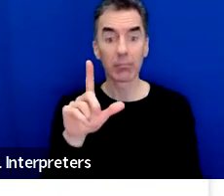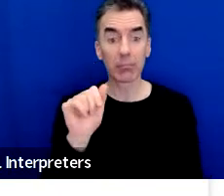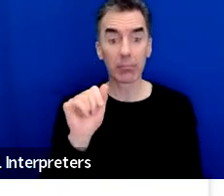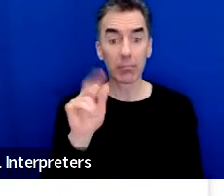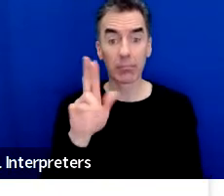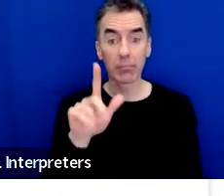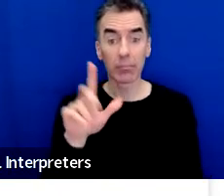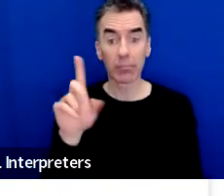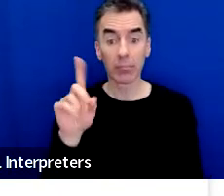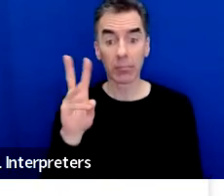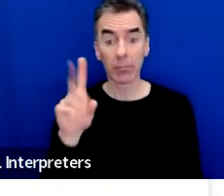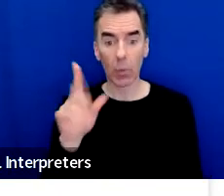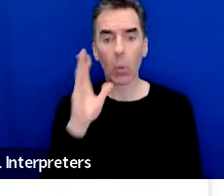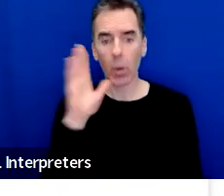So I need to add her into the slide. But